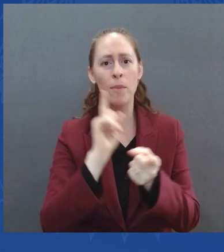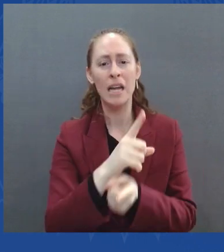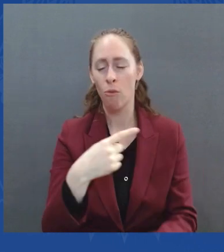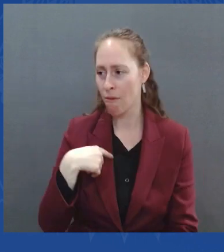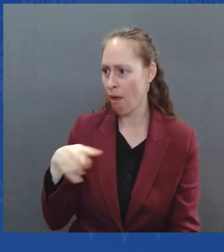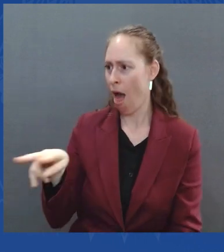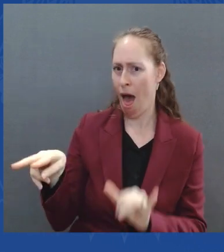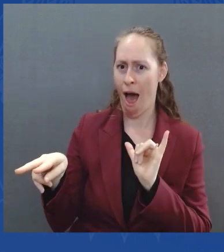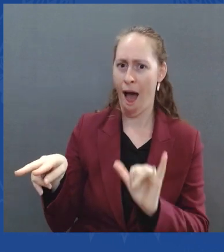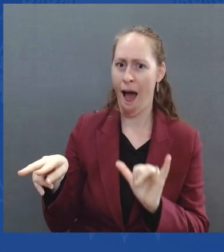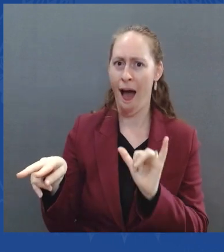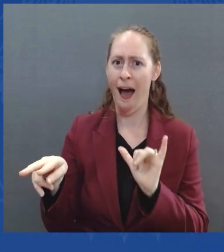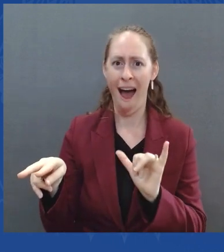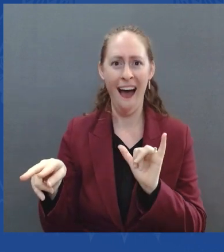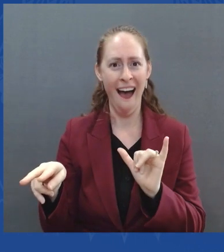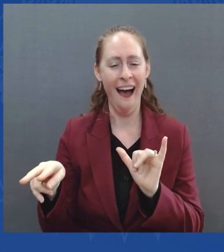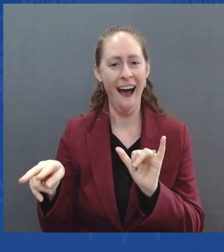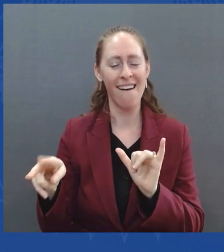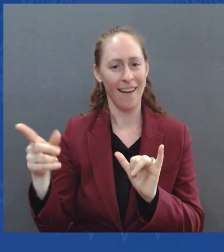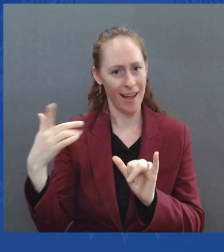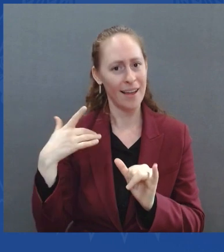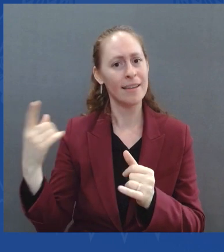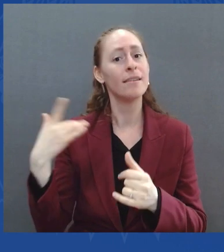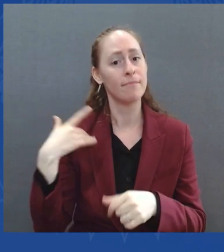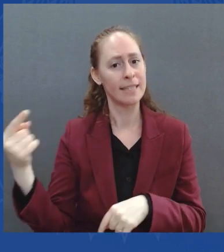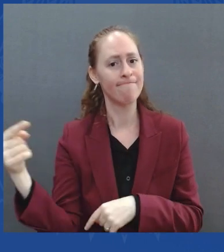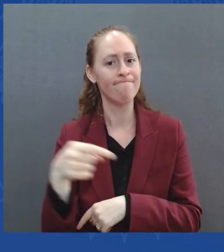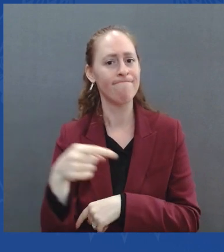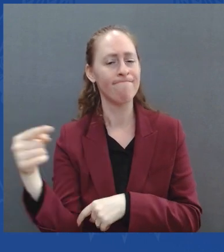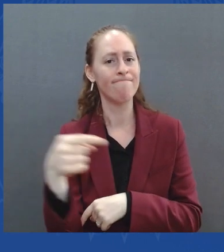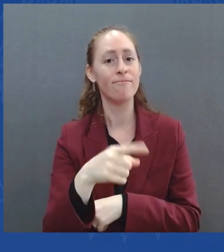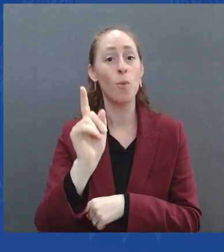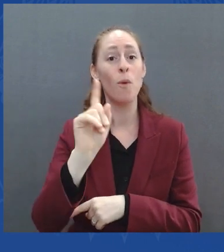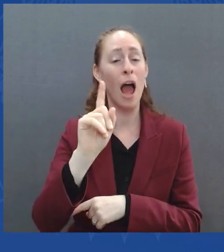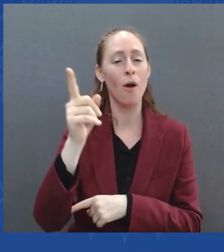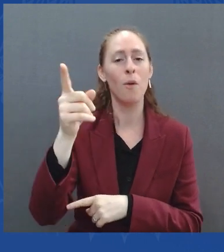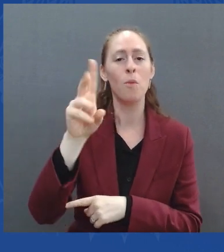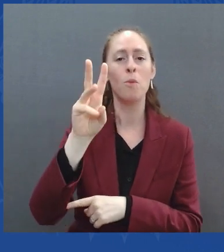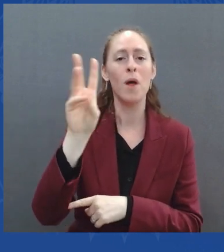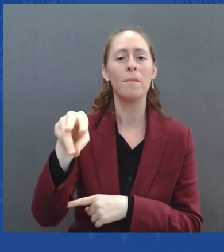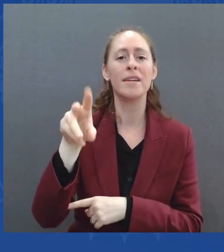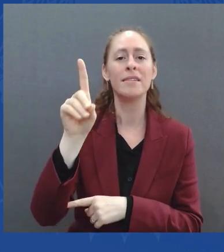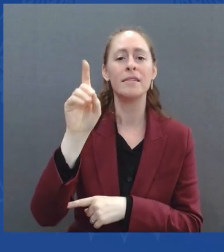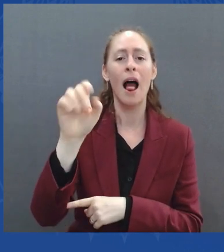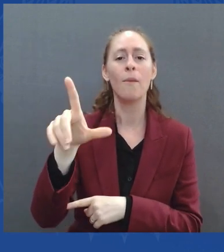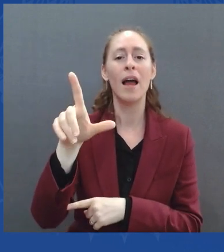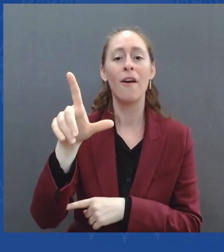in Wilmington" -- how often? >> Ms. Taylor: In D.C. The President: Oh, in D.C. Ms. Taylor: Every year. The President: Every year, I'd show up to the letter